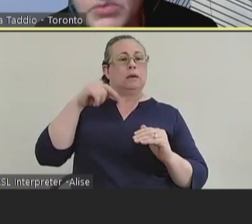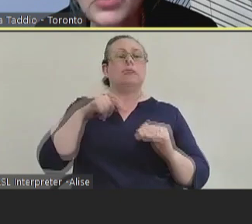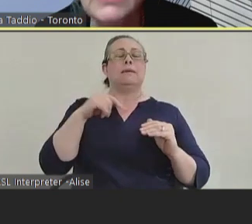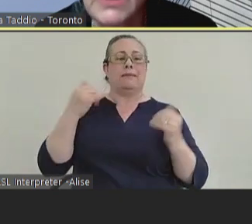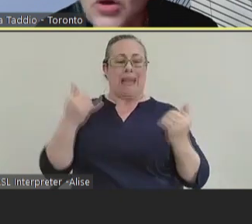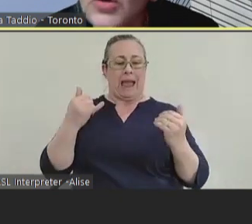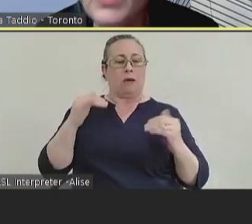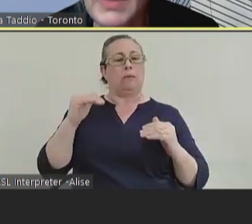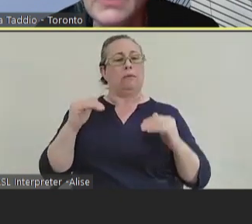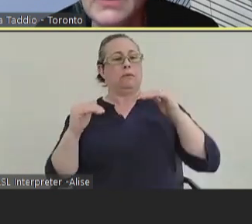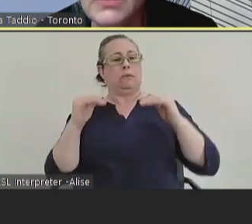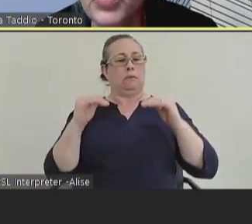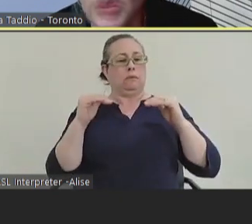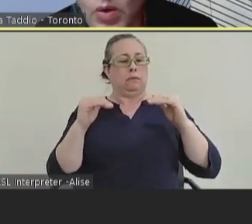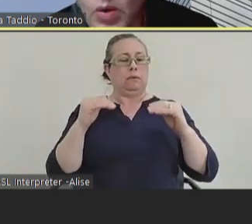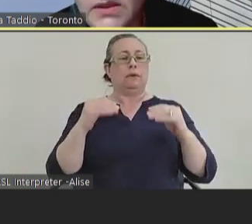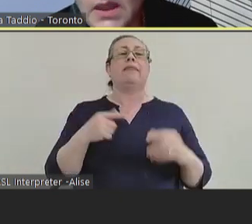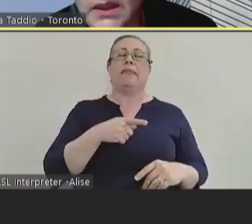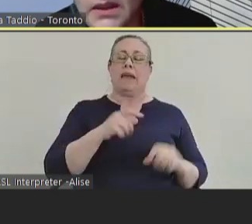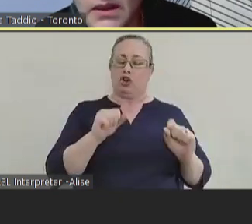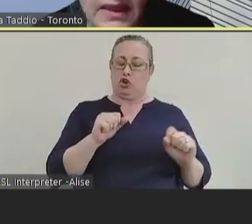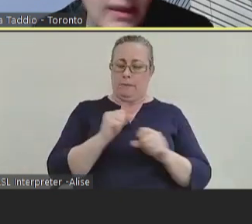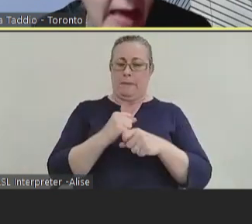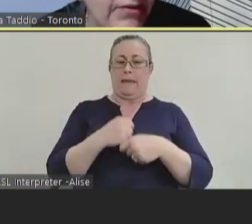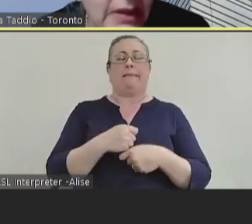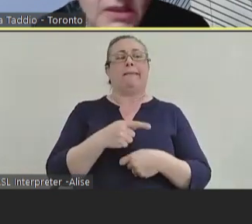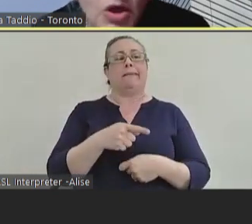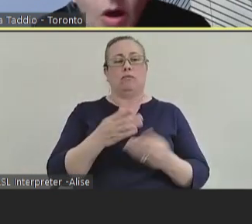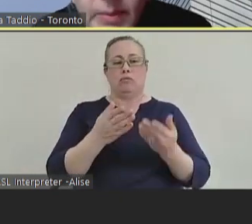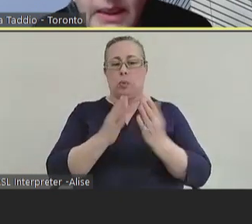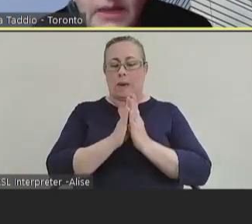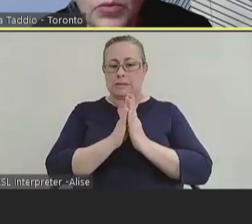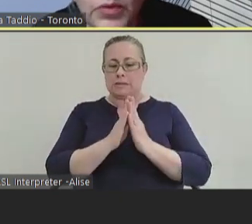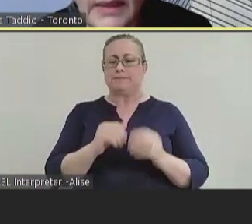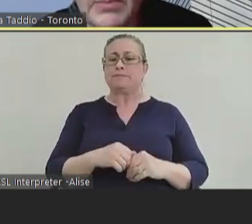so that they could make these requests. And that having this accommodated really made a